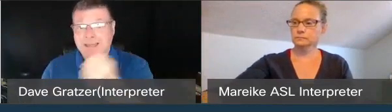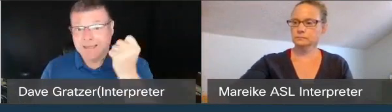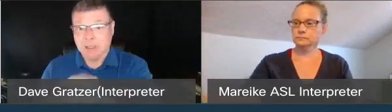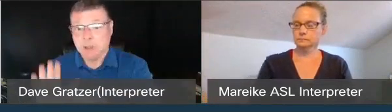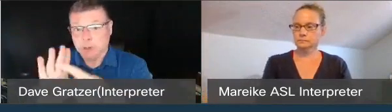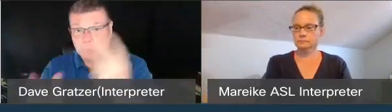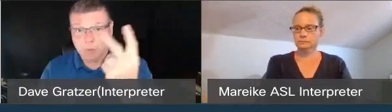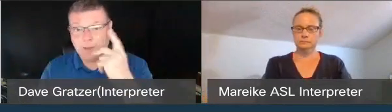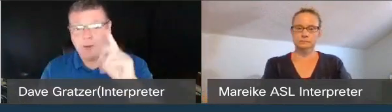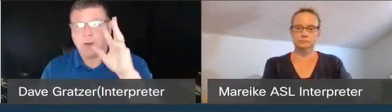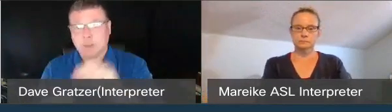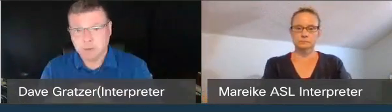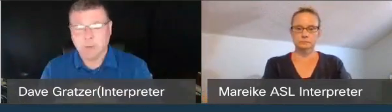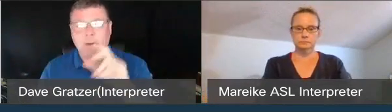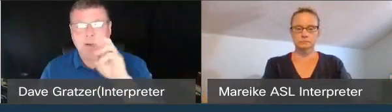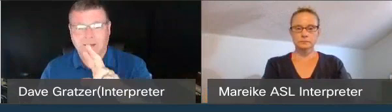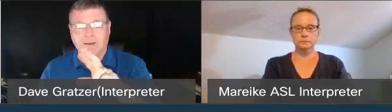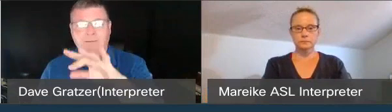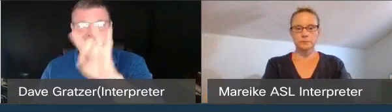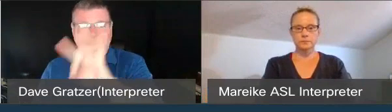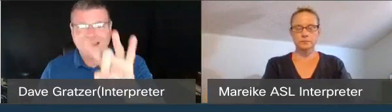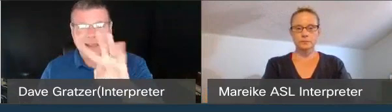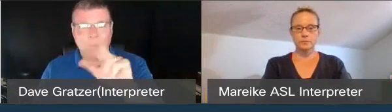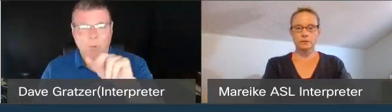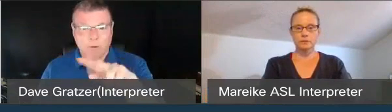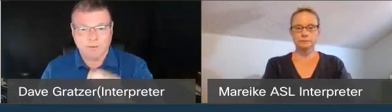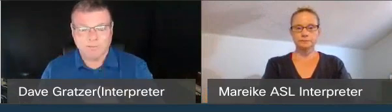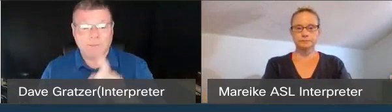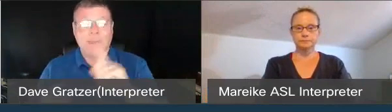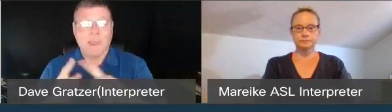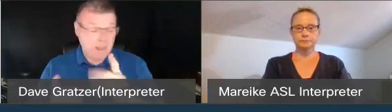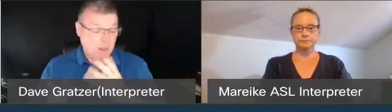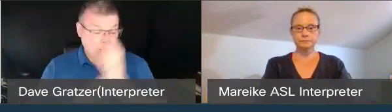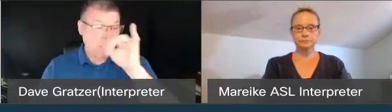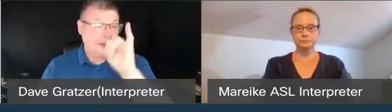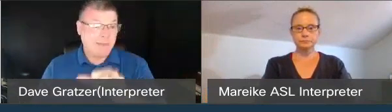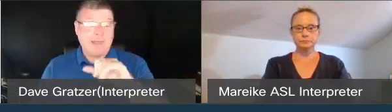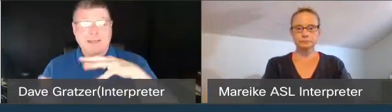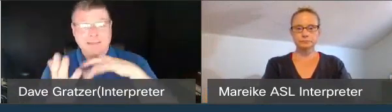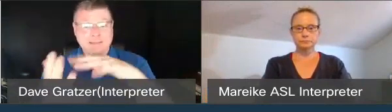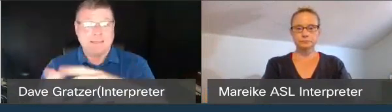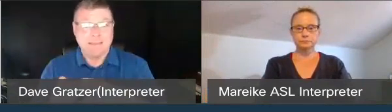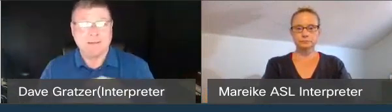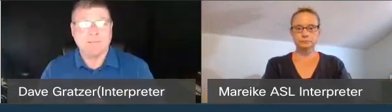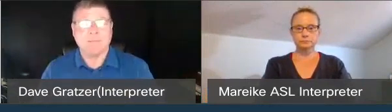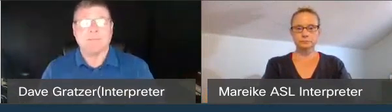for a total of 88 warrants. Um, through the community impact study, uh, St. Vincent Hospital stated that these,